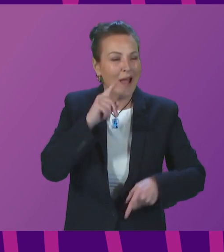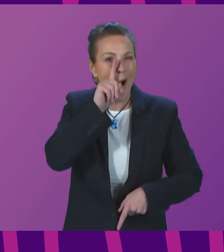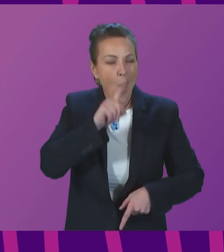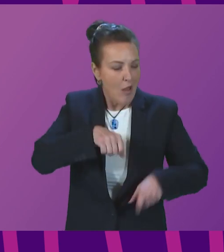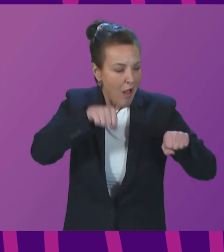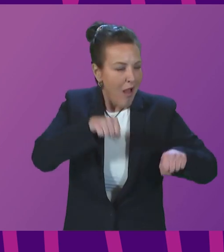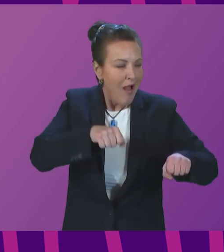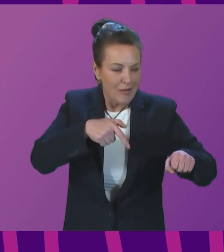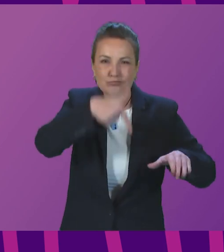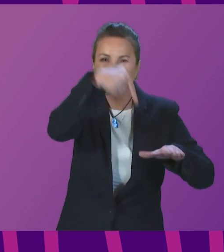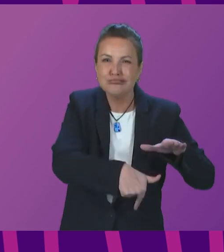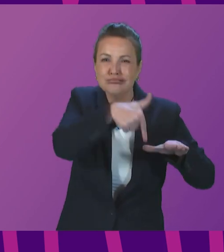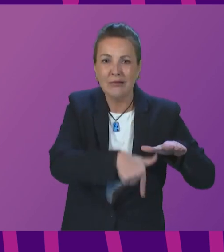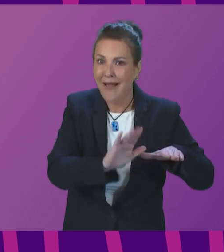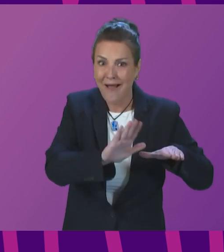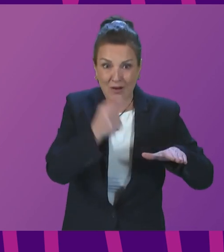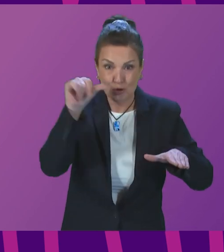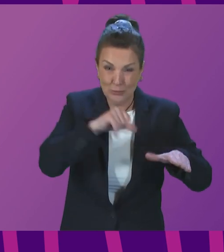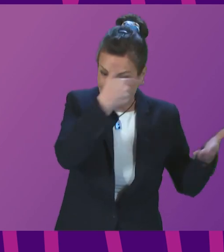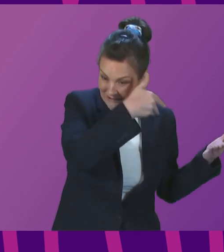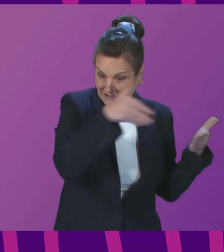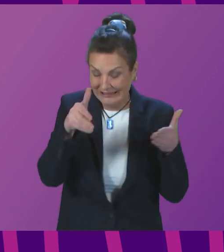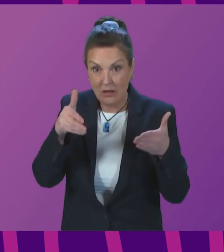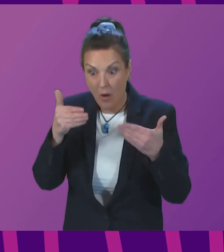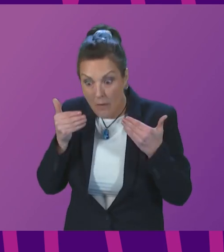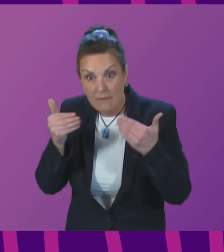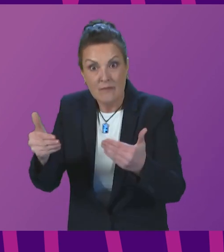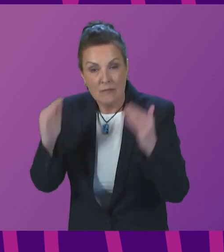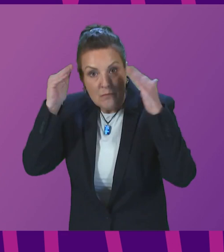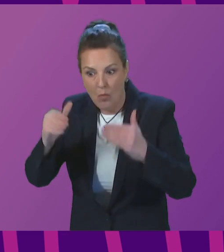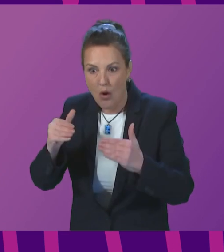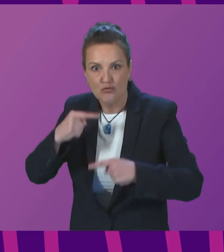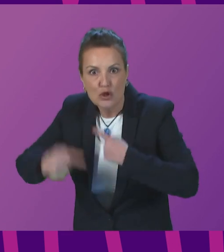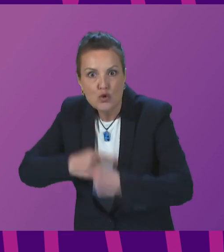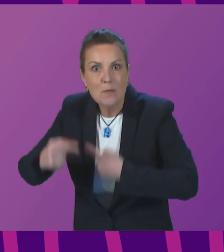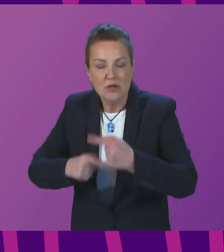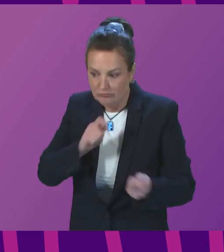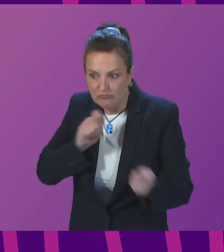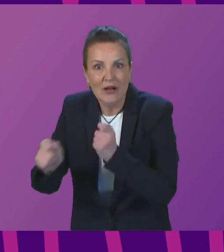As I said in my earlier answer, we have extensive plans in place across the energy sector to meet those targets.